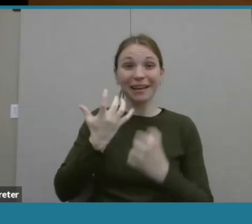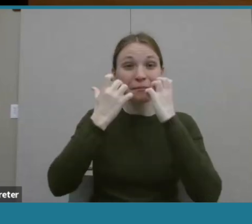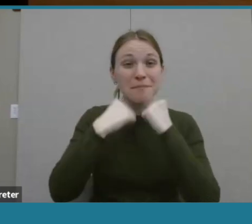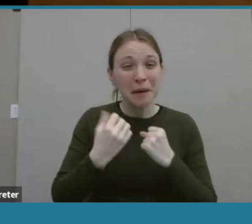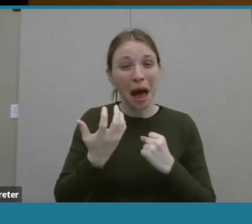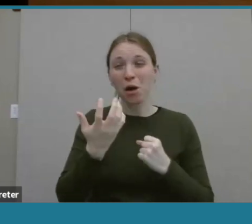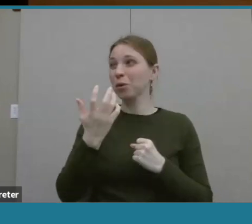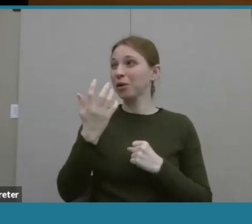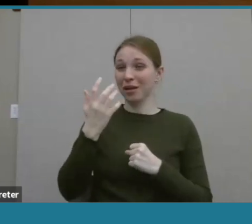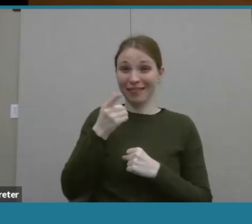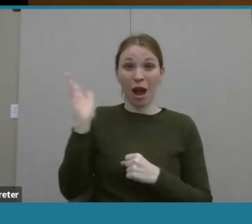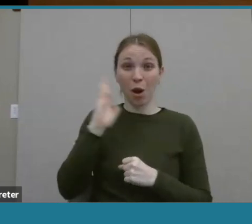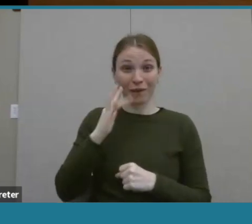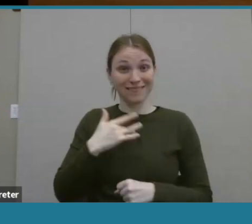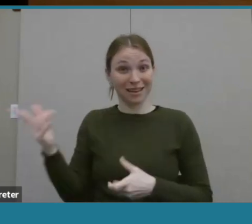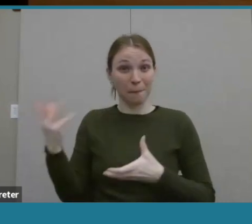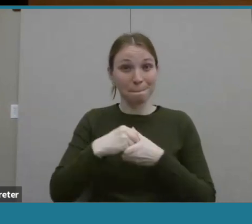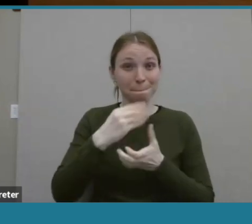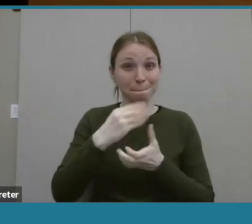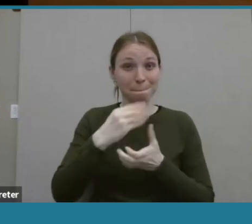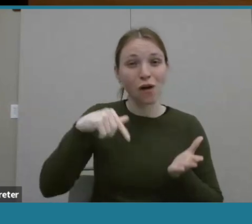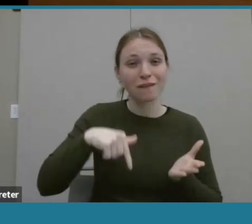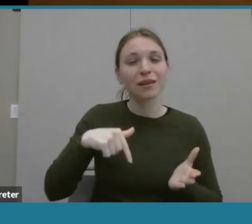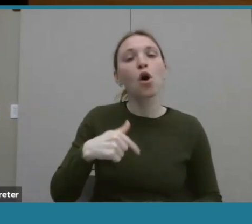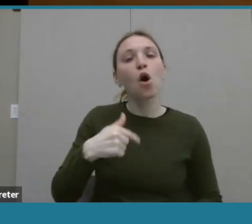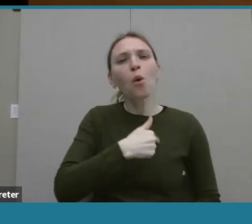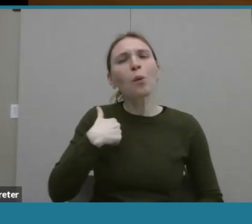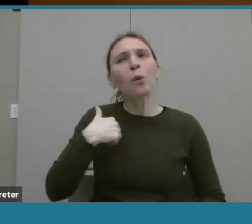We were really— we really wanted this to be a quality experience for everybody, but particularly for our partners.